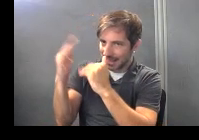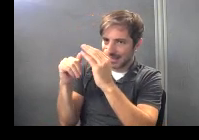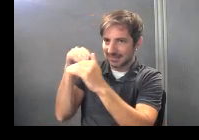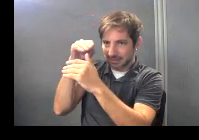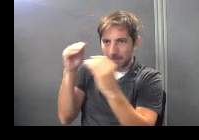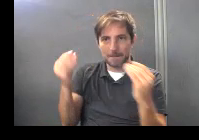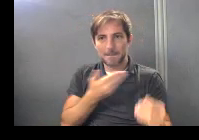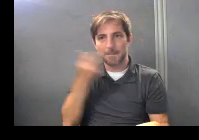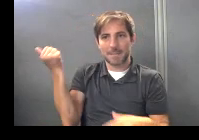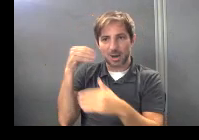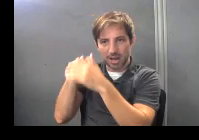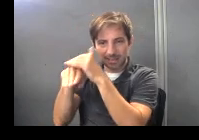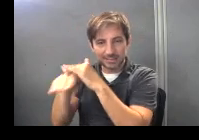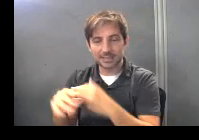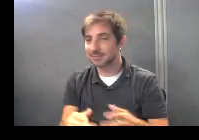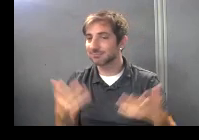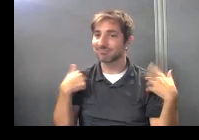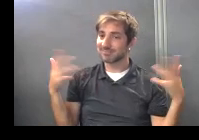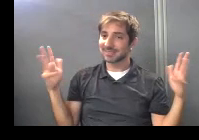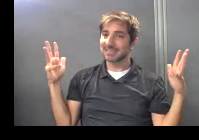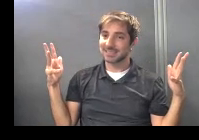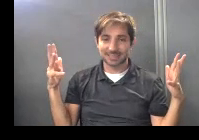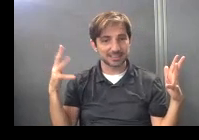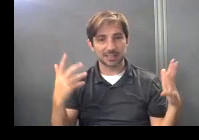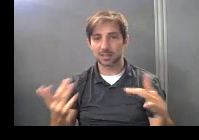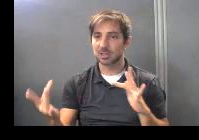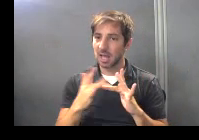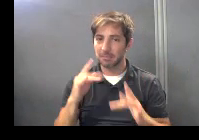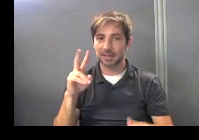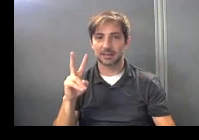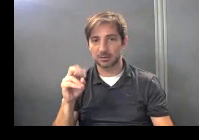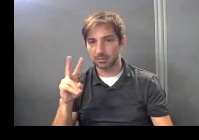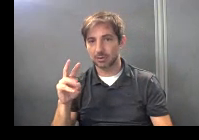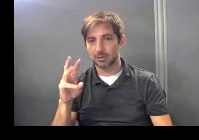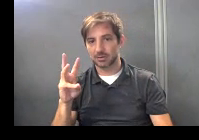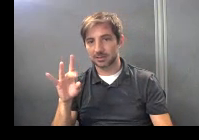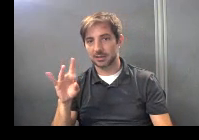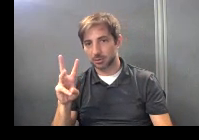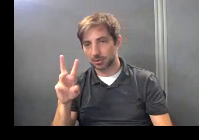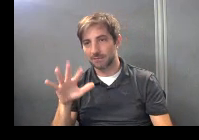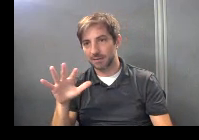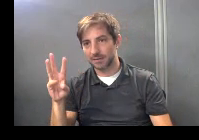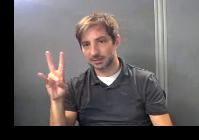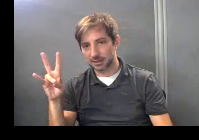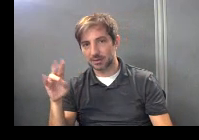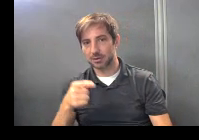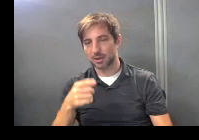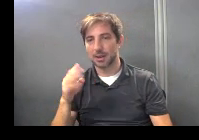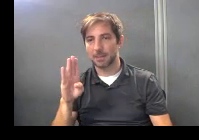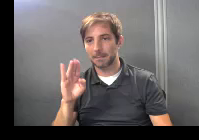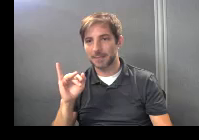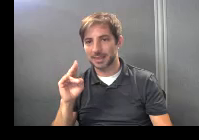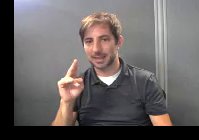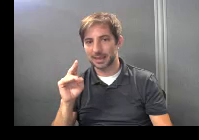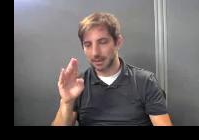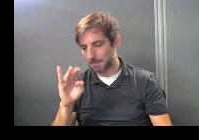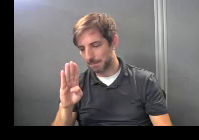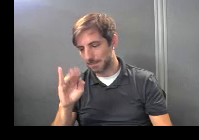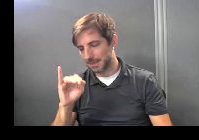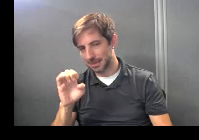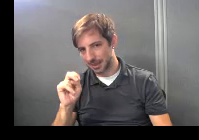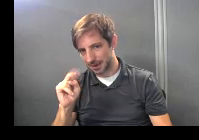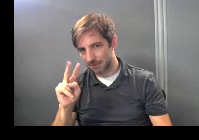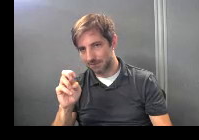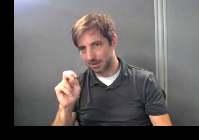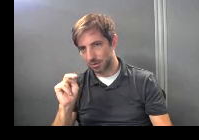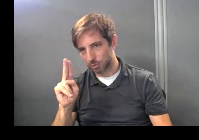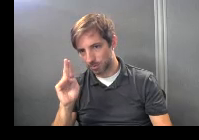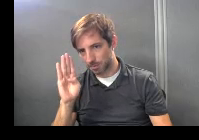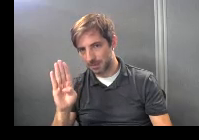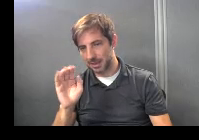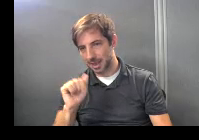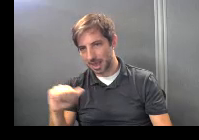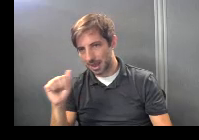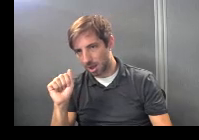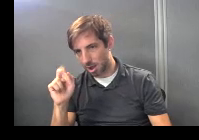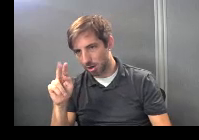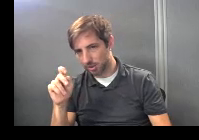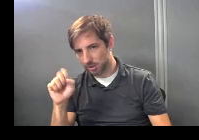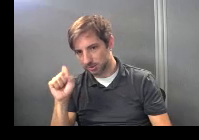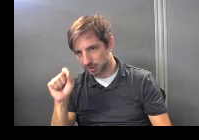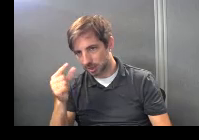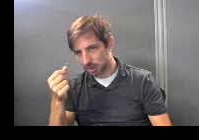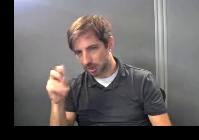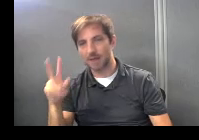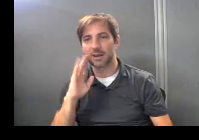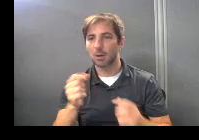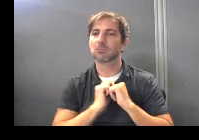YOU CAN REACH ME AT 202-682-5567 OR ONLINE. WE'LL MAKE SURE YOU HAVE THE SPELLING IN THE